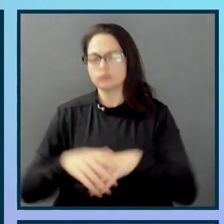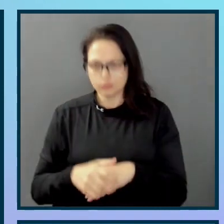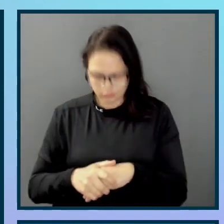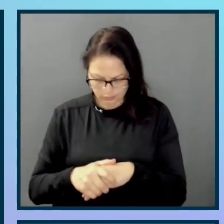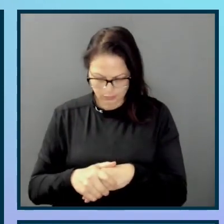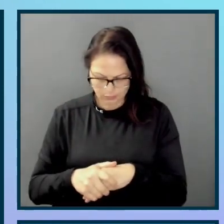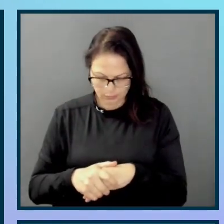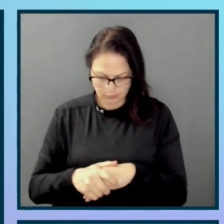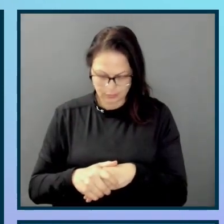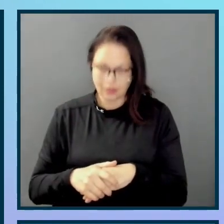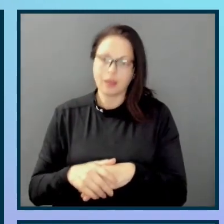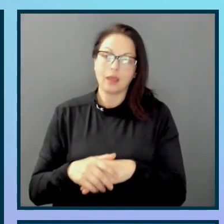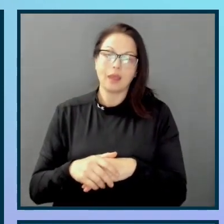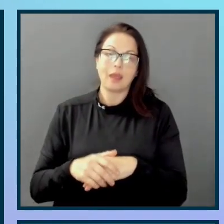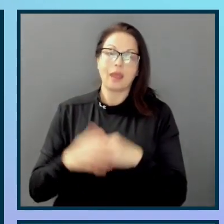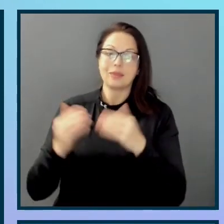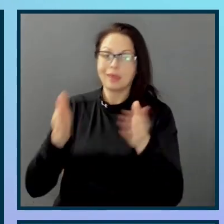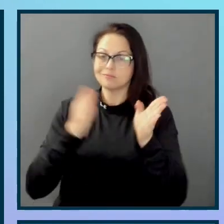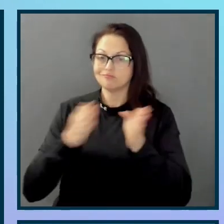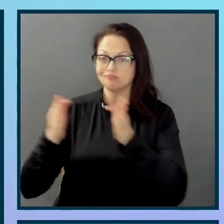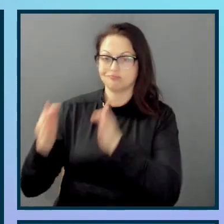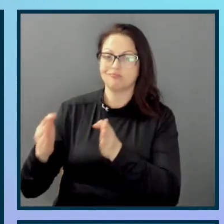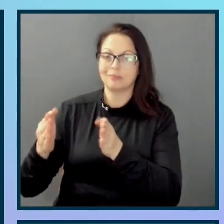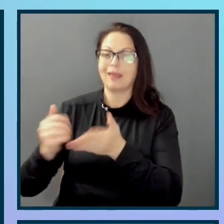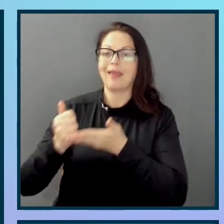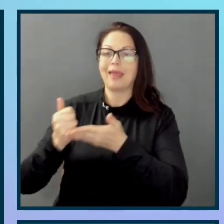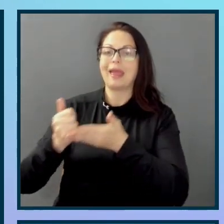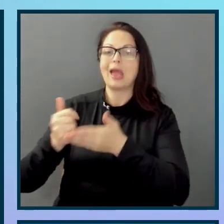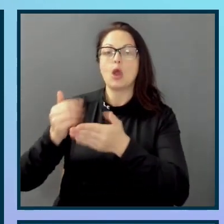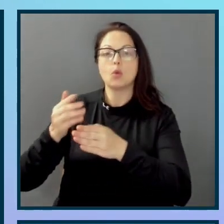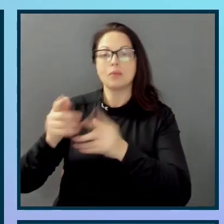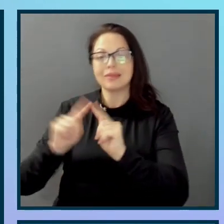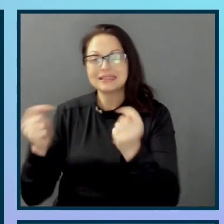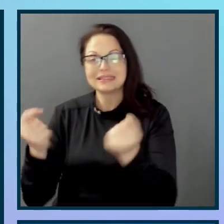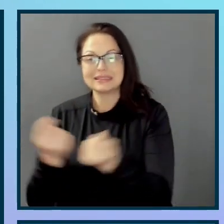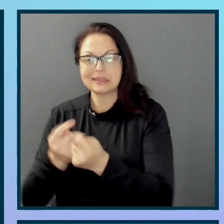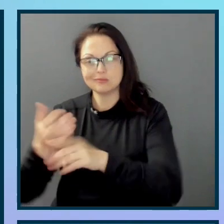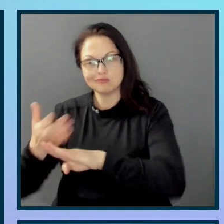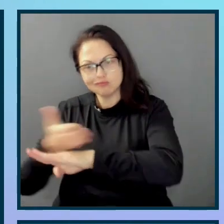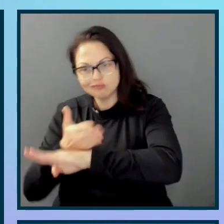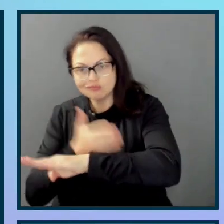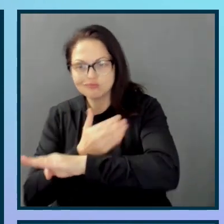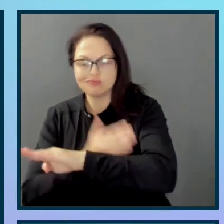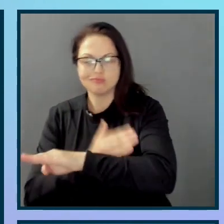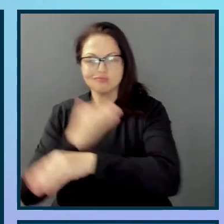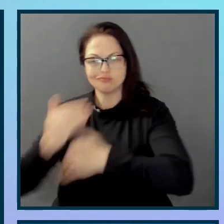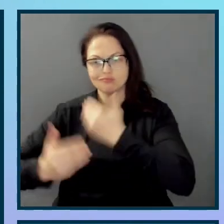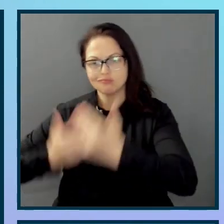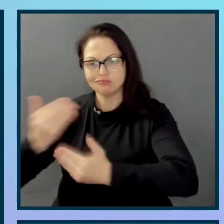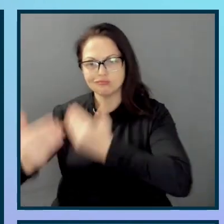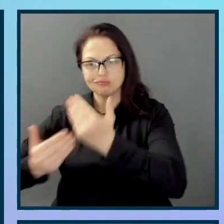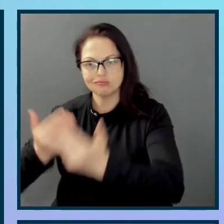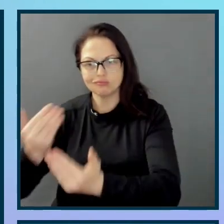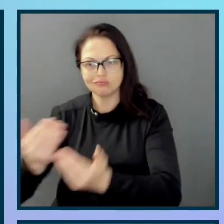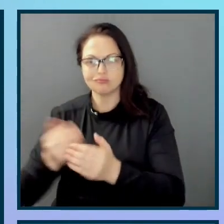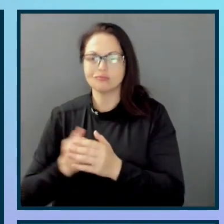that help the team to learn and improve over time. And by adopting and excelling at these three core categories of practices,